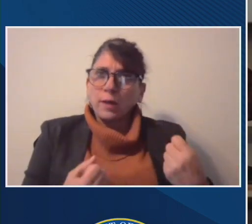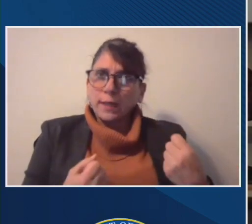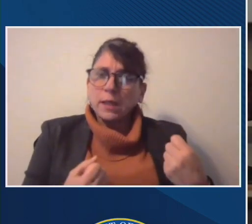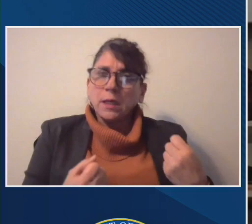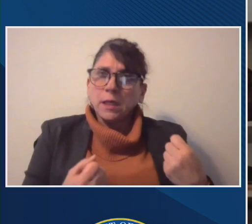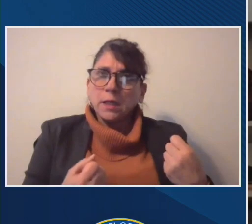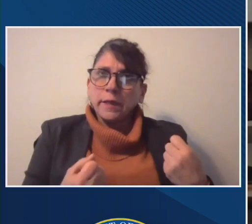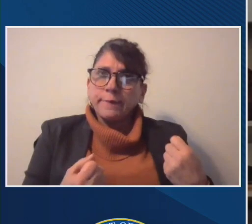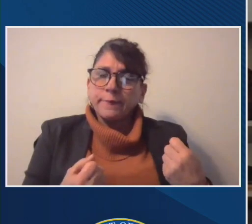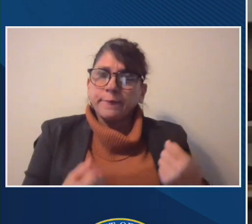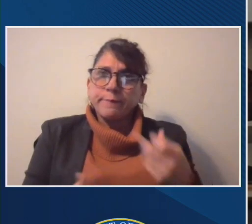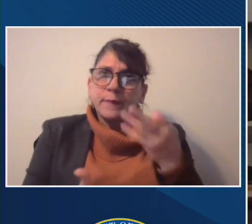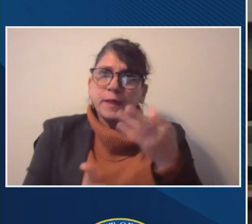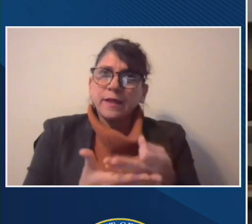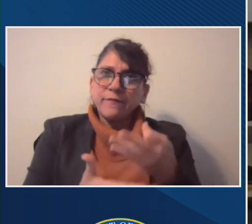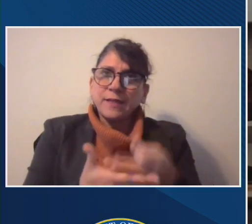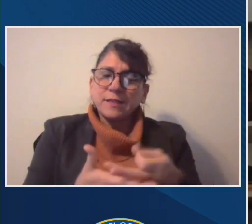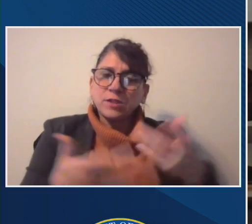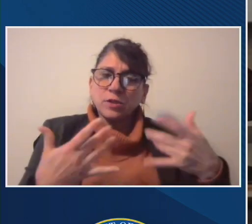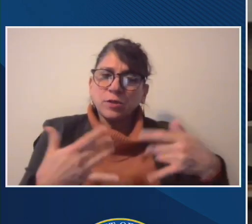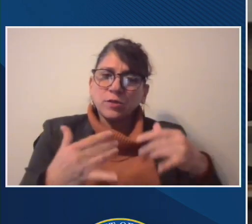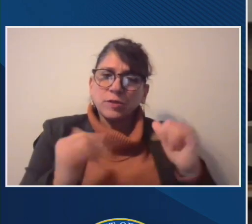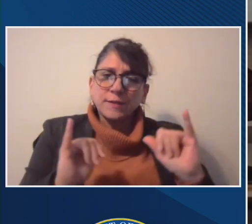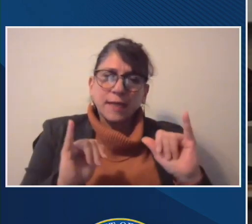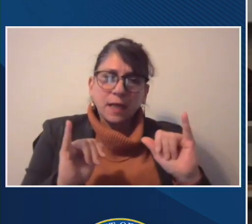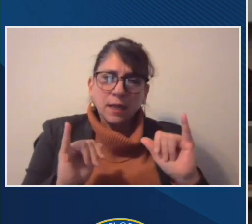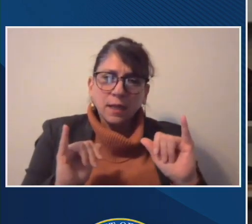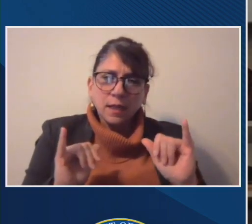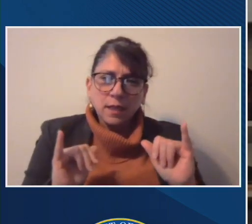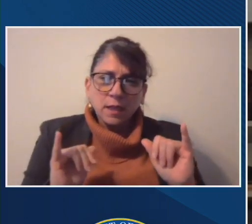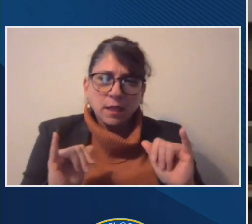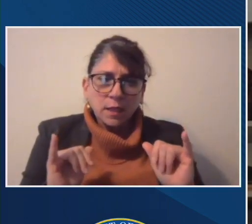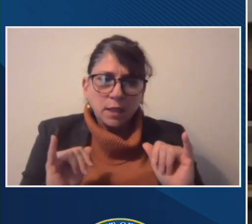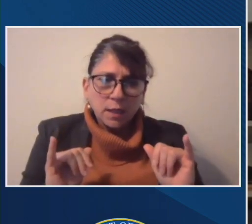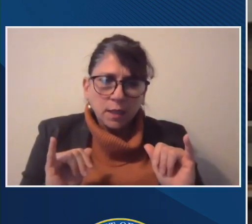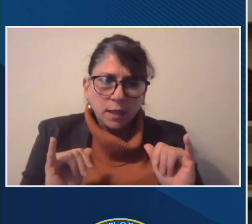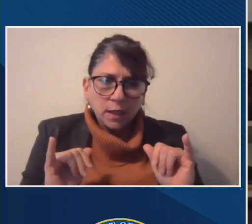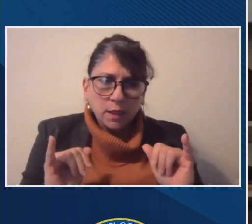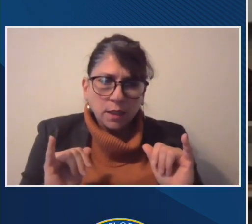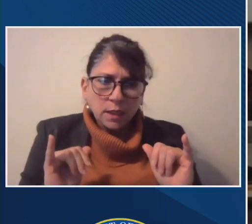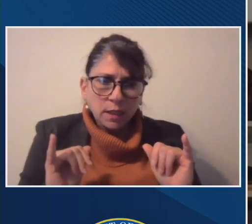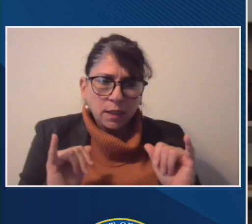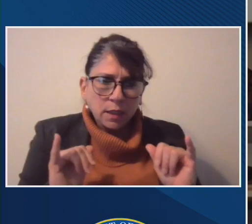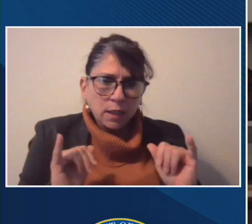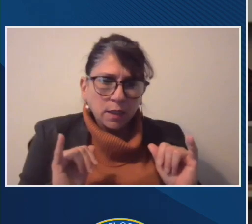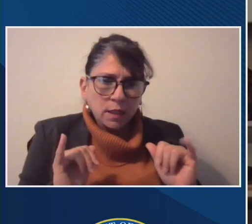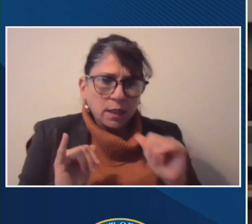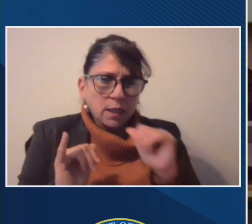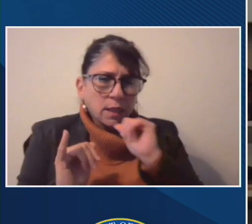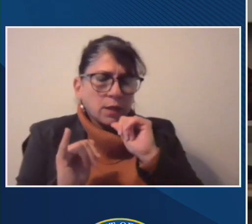funds are still on account at the end of the term are unused, that they not simply